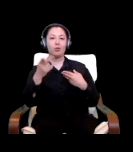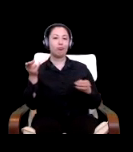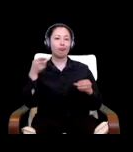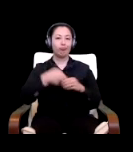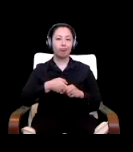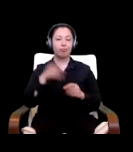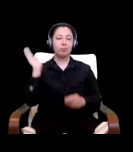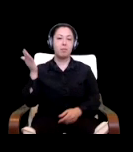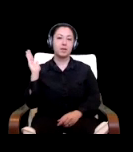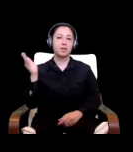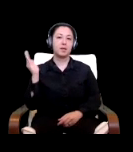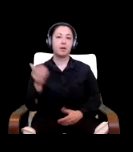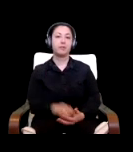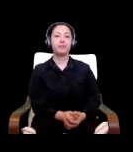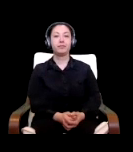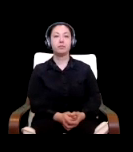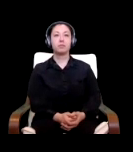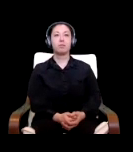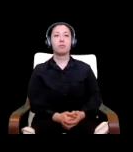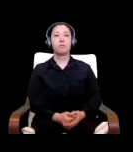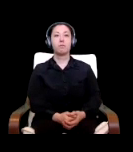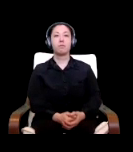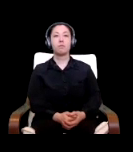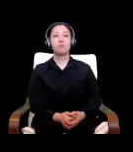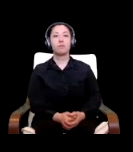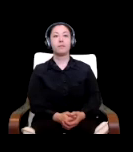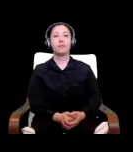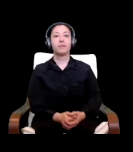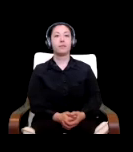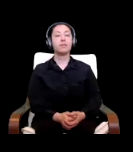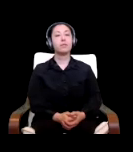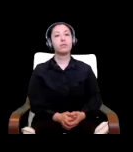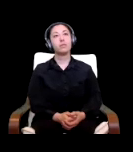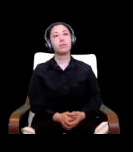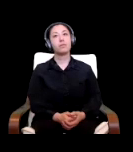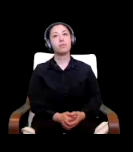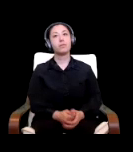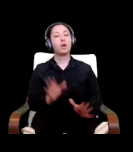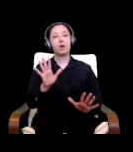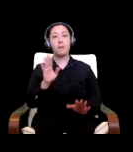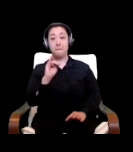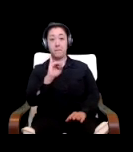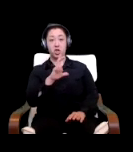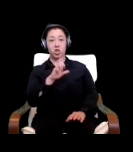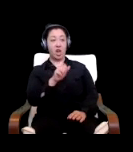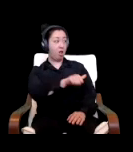Michele, was there anything else?